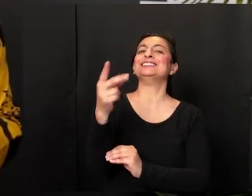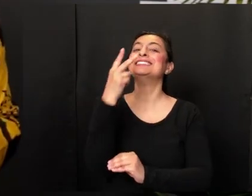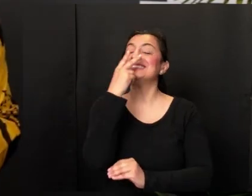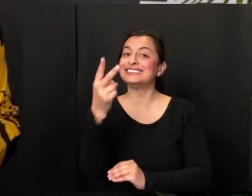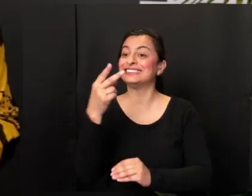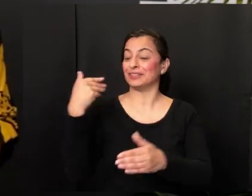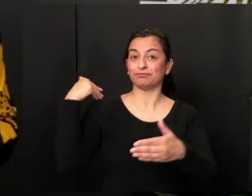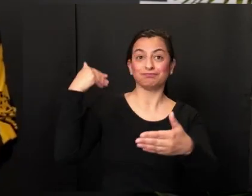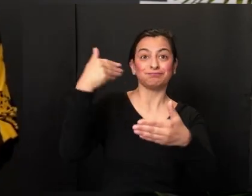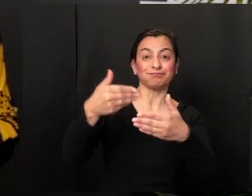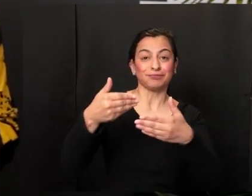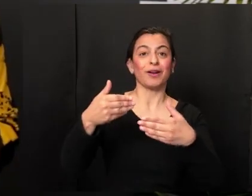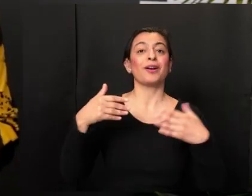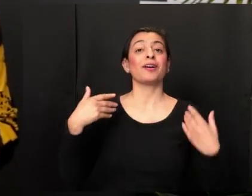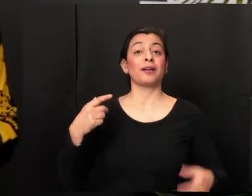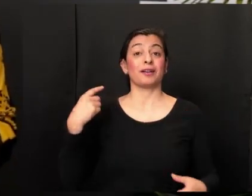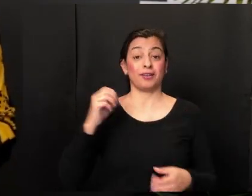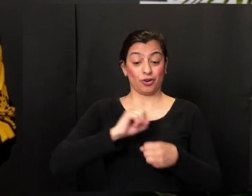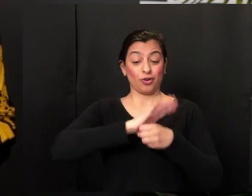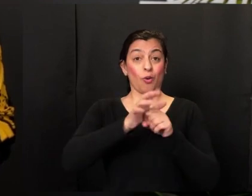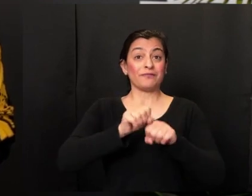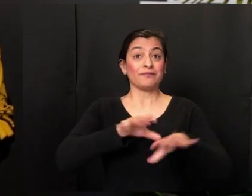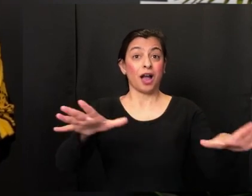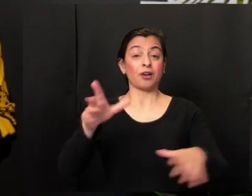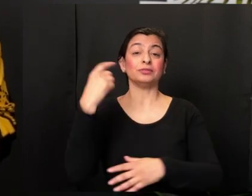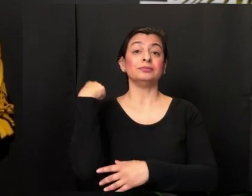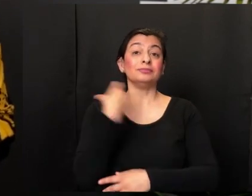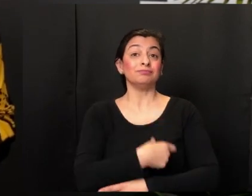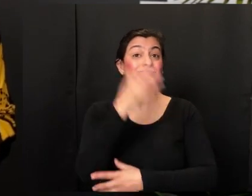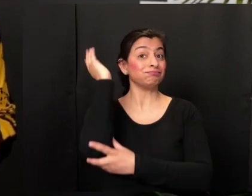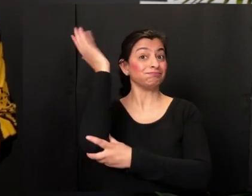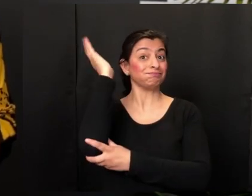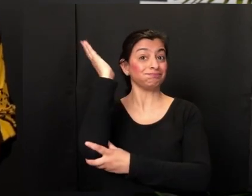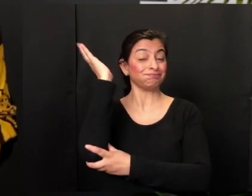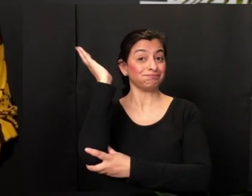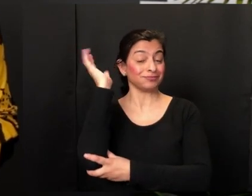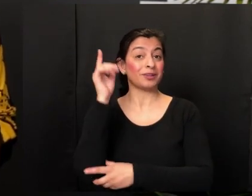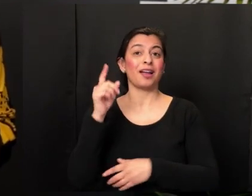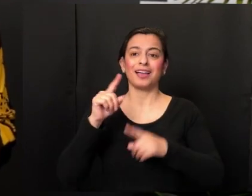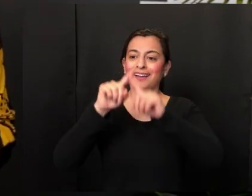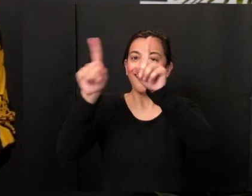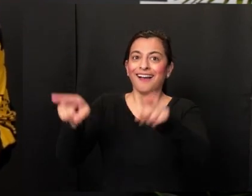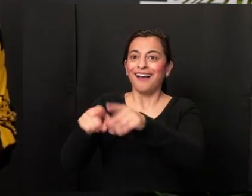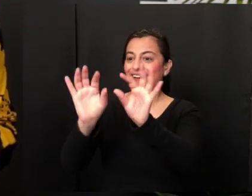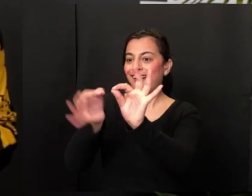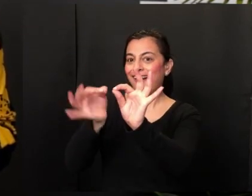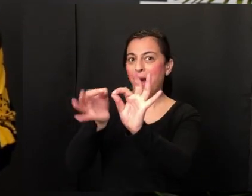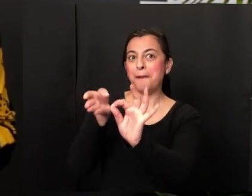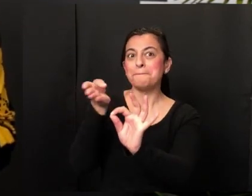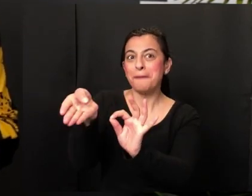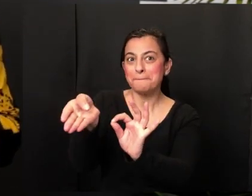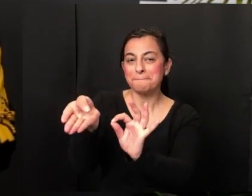had South African sign language interpreters available, and this meant that there was access of information